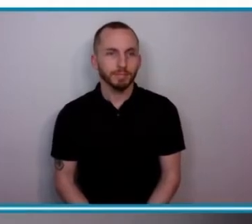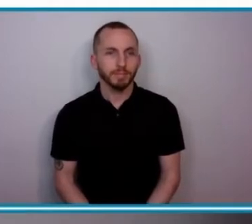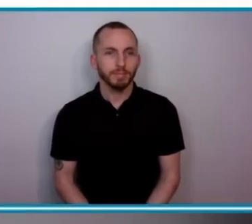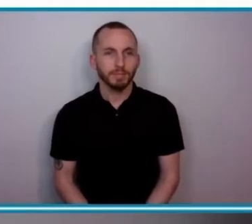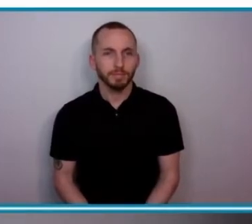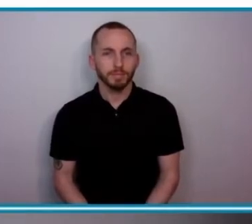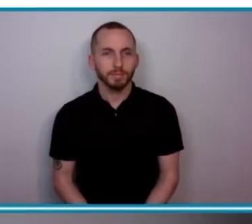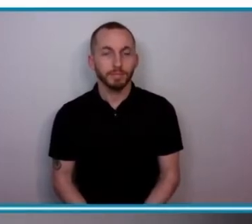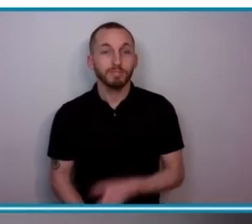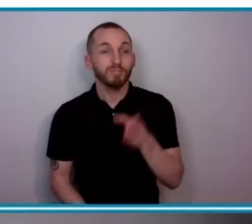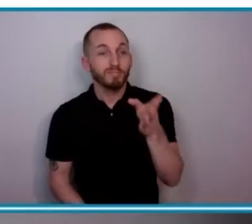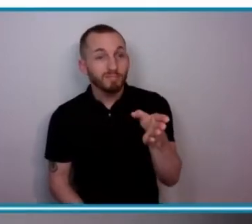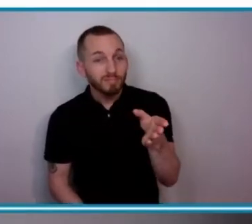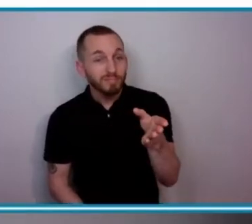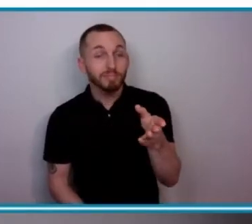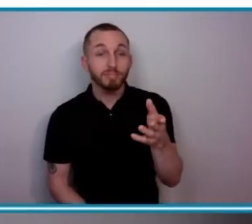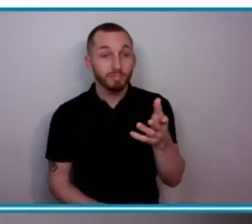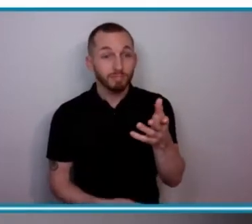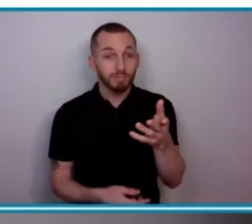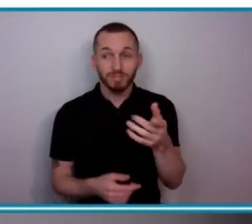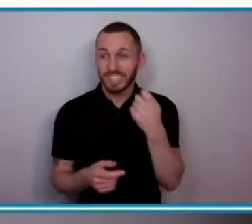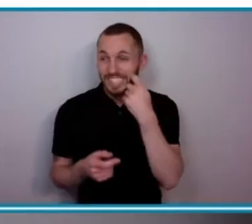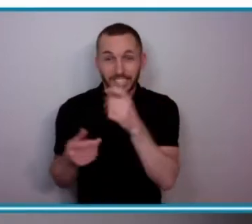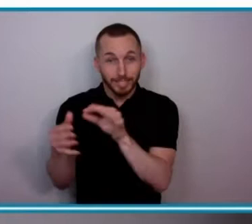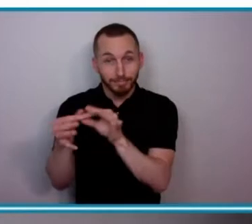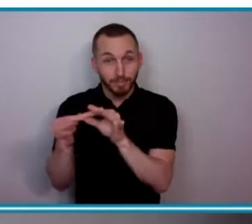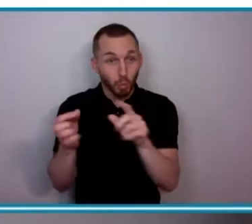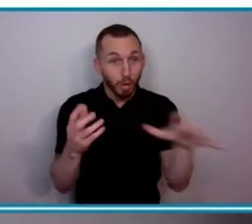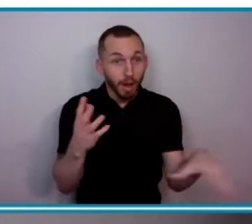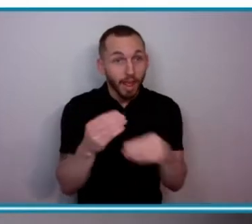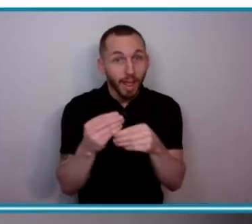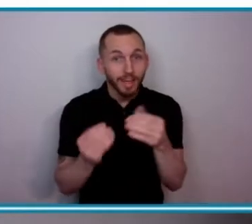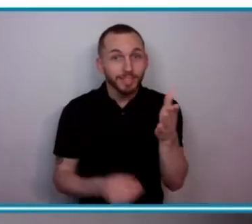to Dr. Chatterjee's remarks on this topic?